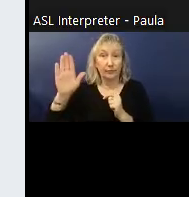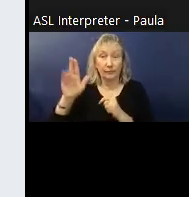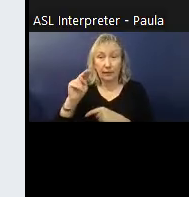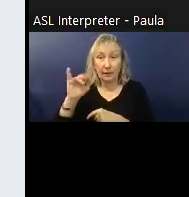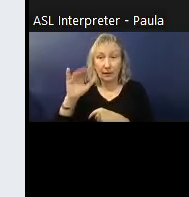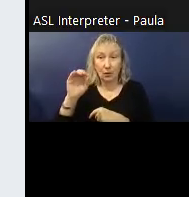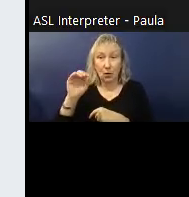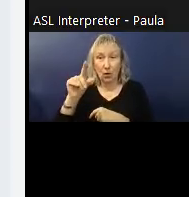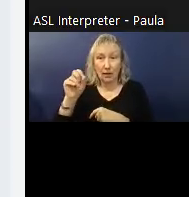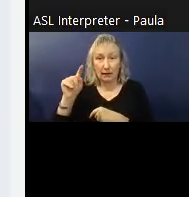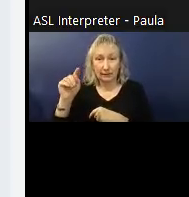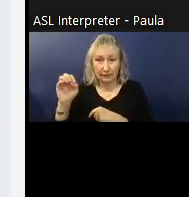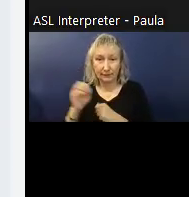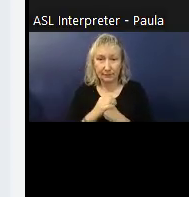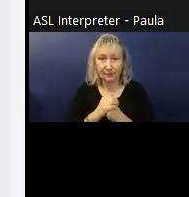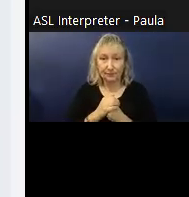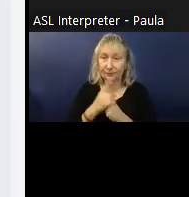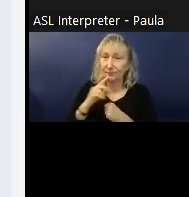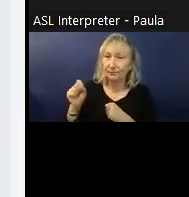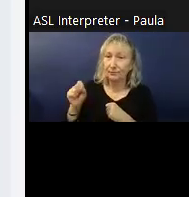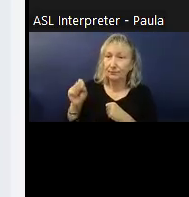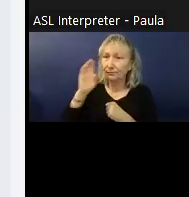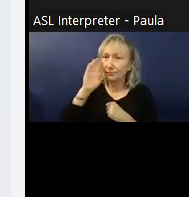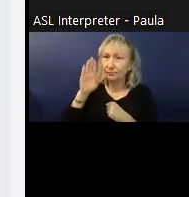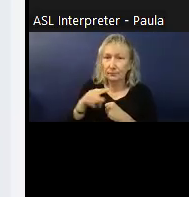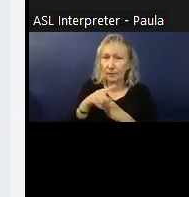So I just wanted to I know there were no changes made to 105,